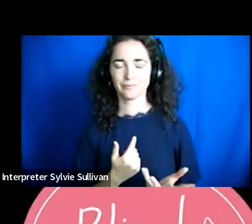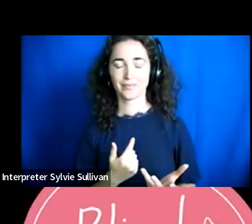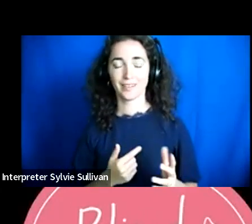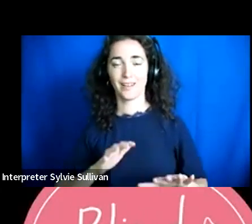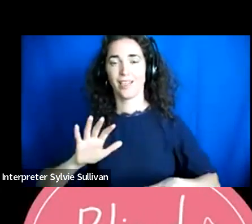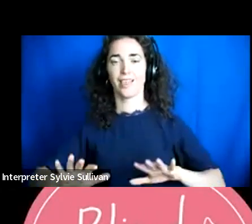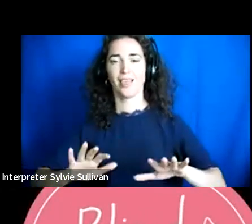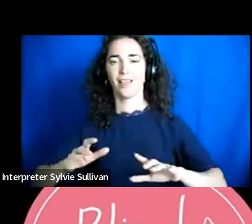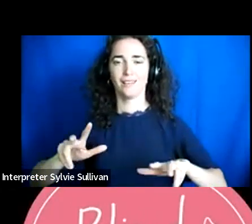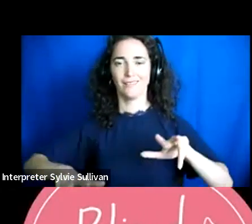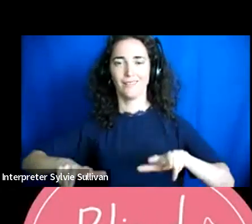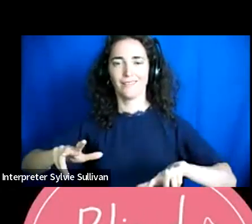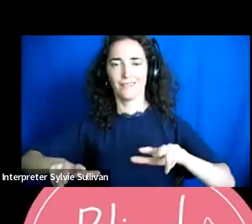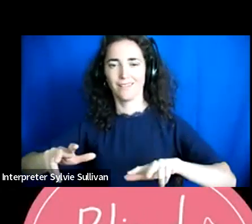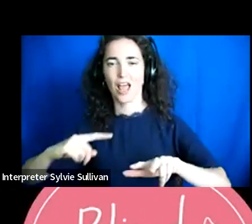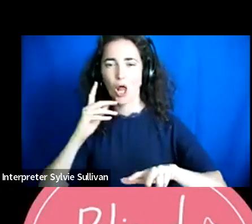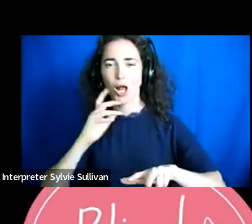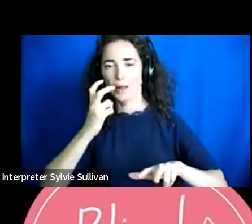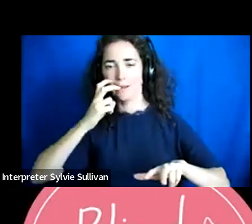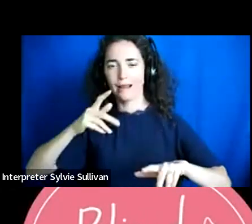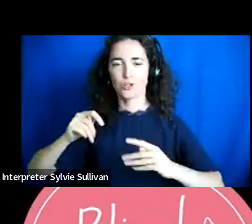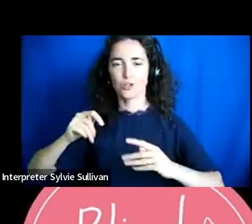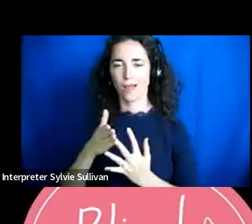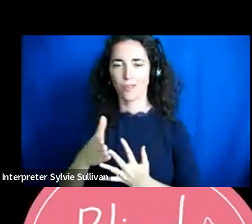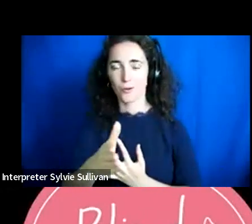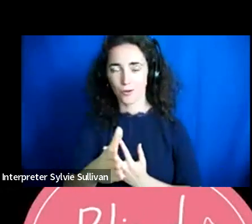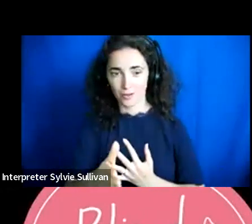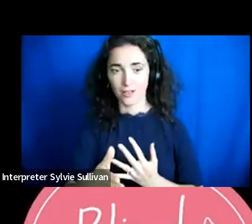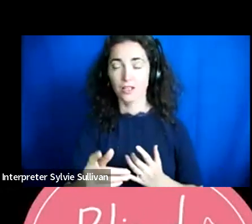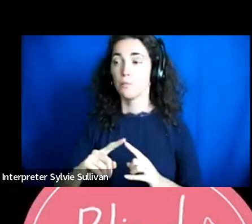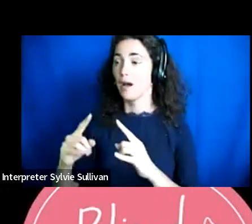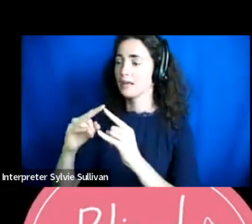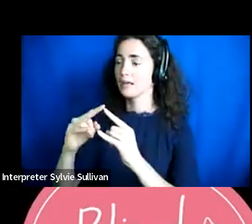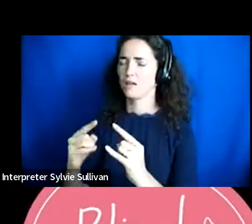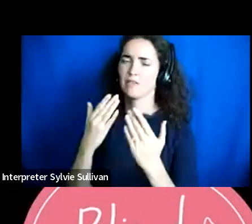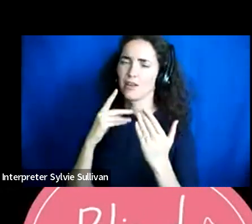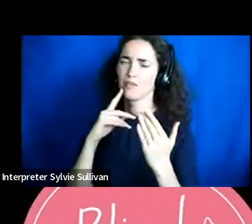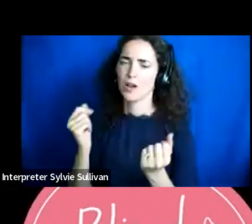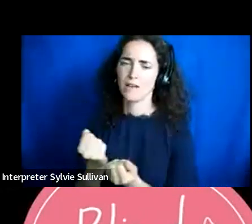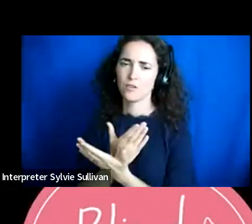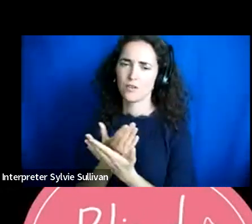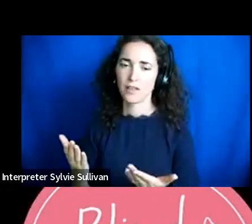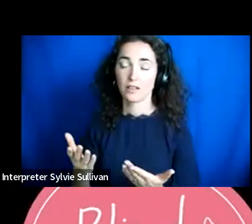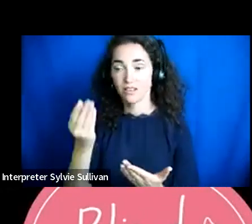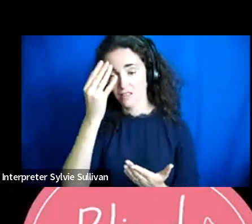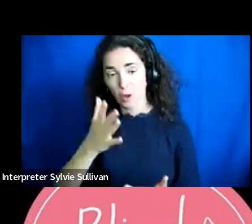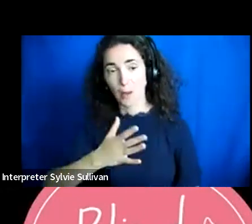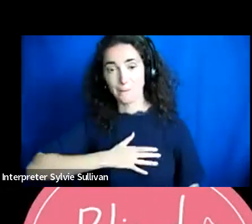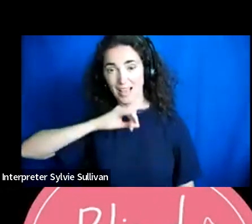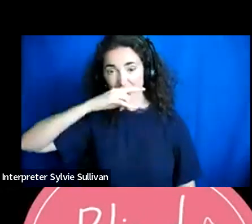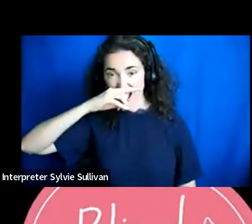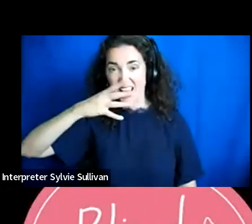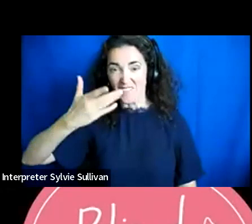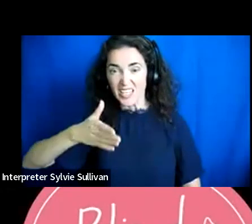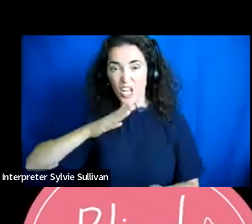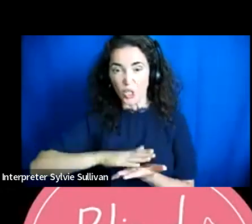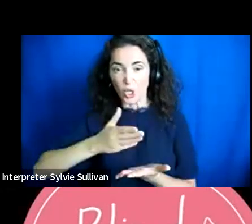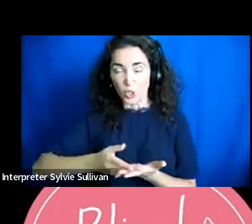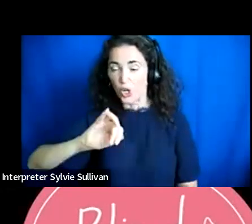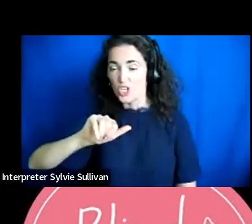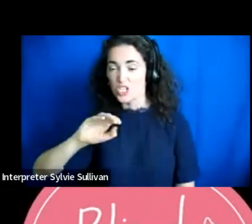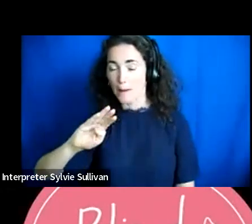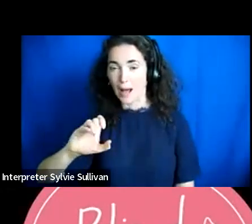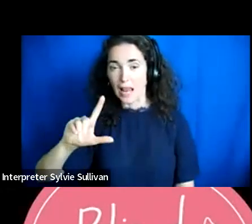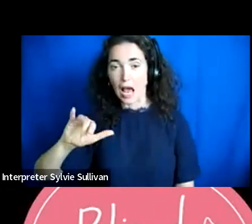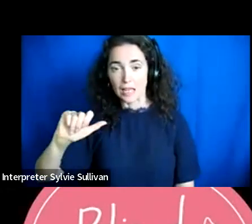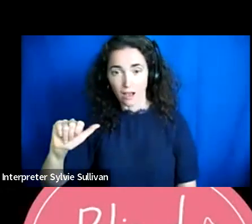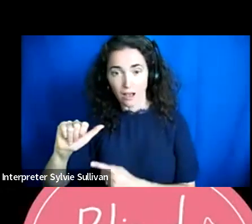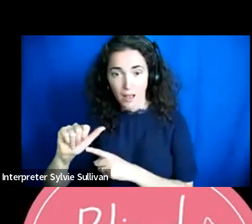But we appreciate everything that you guys did at camp, and I wanna say my child cooked us jumbo io way better than I did.